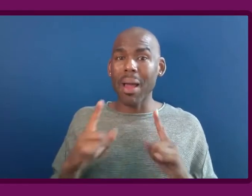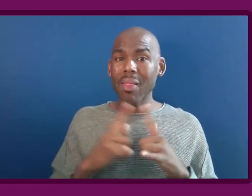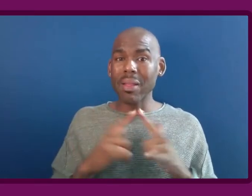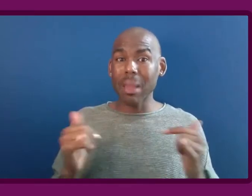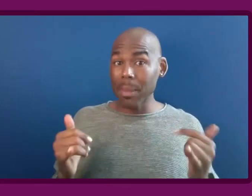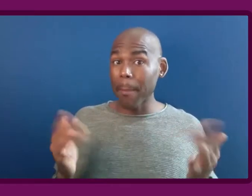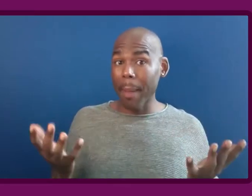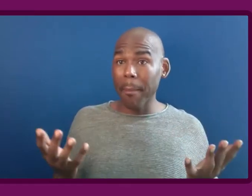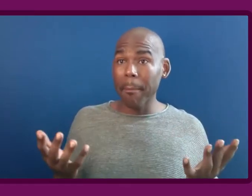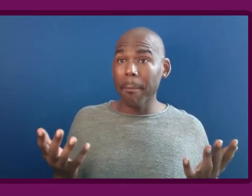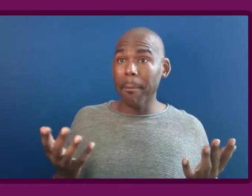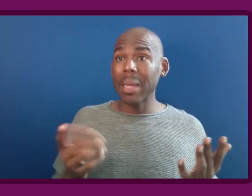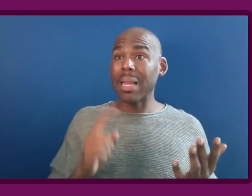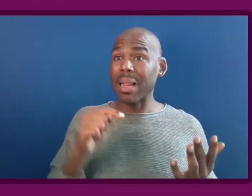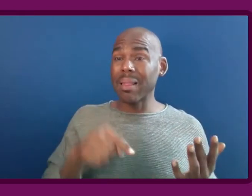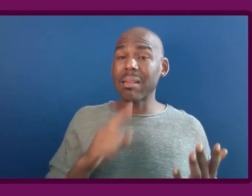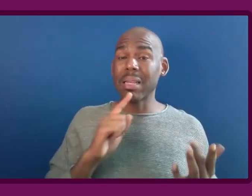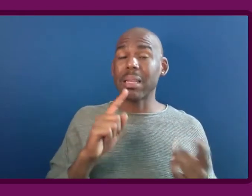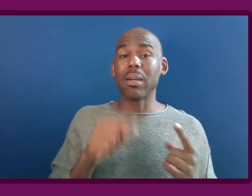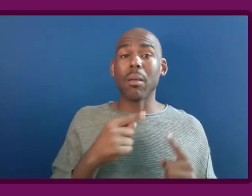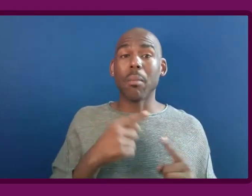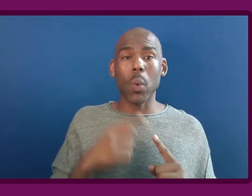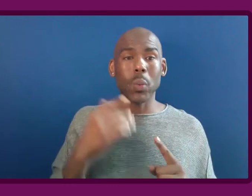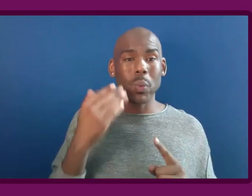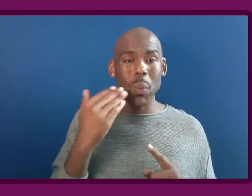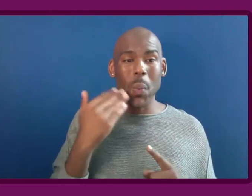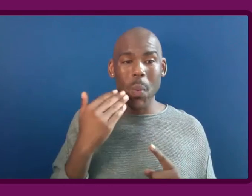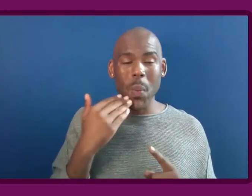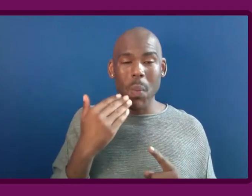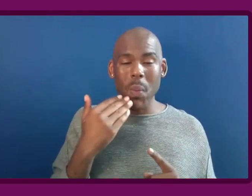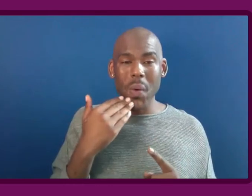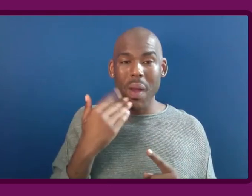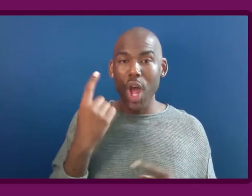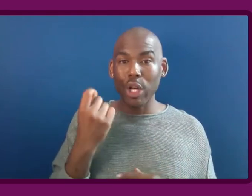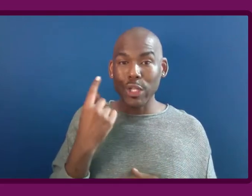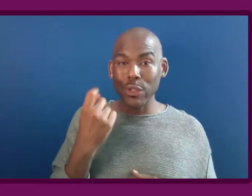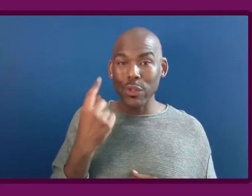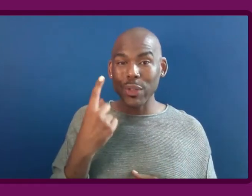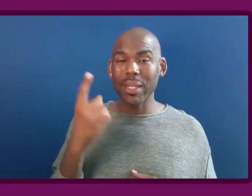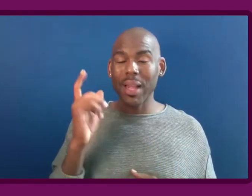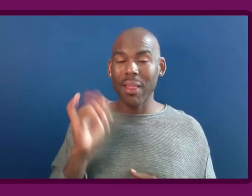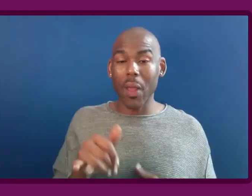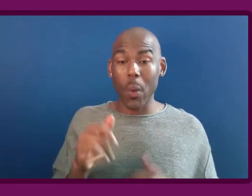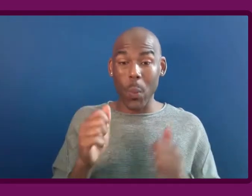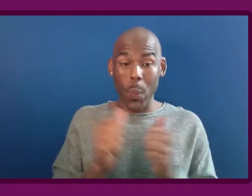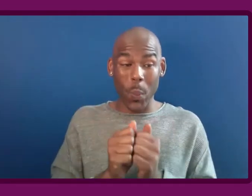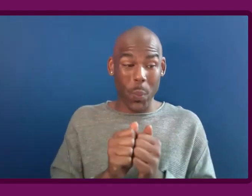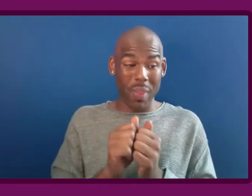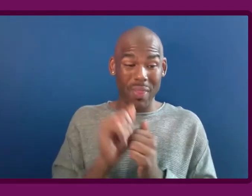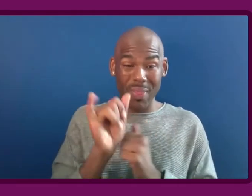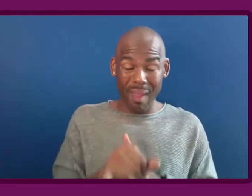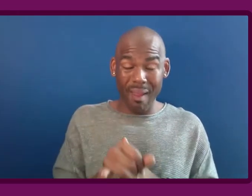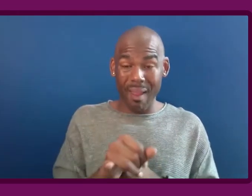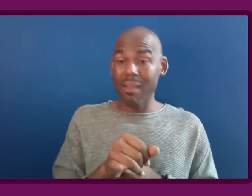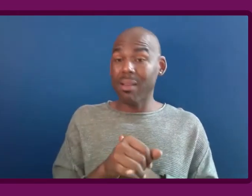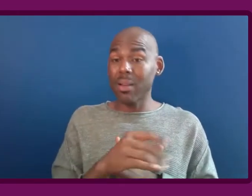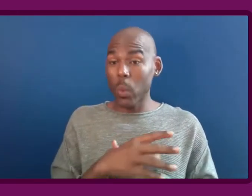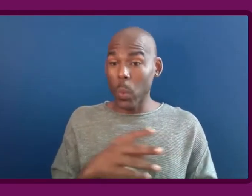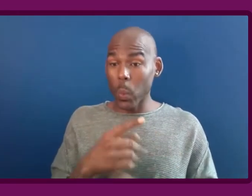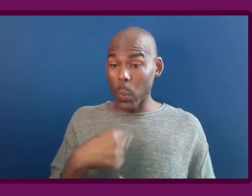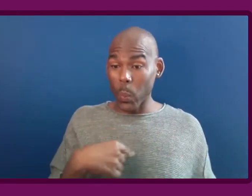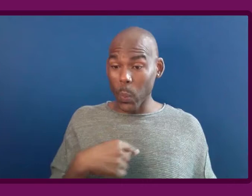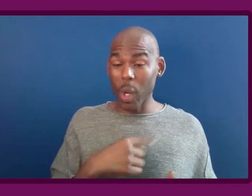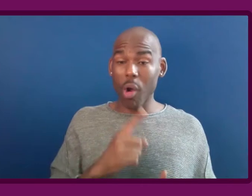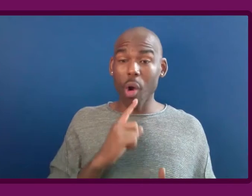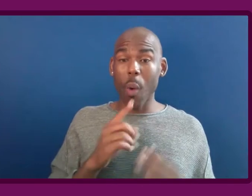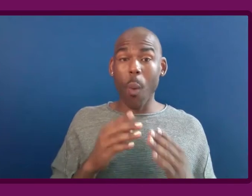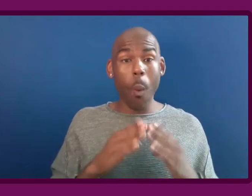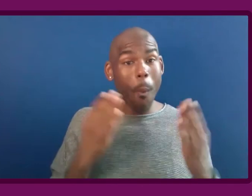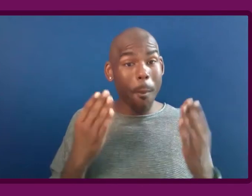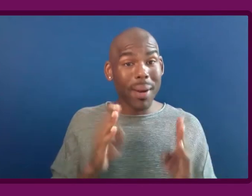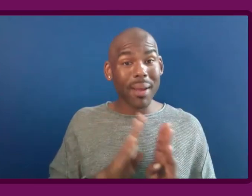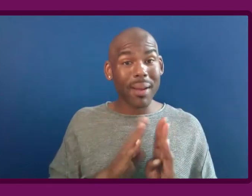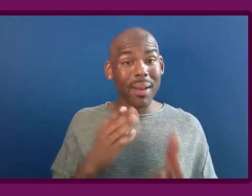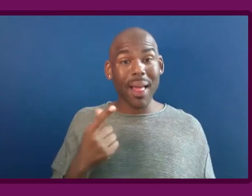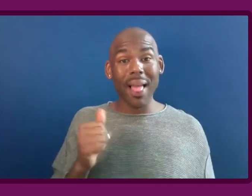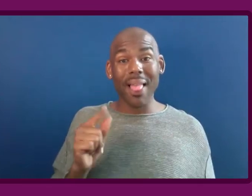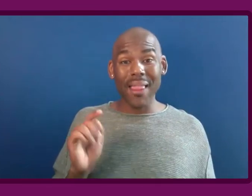At the same time, it's about understanding that, with that as well, we are opening the gate, of